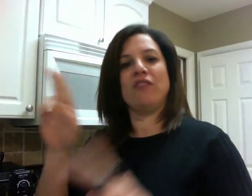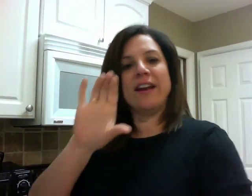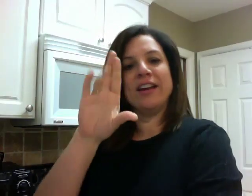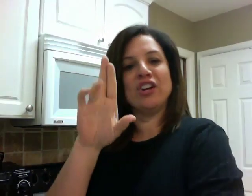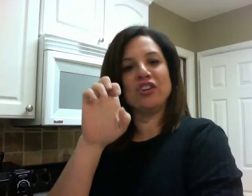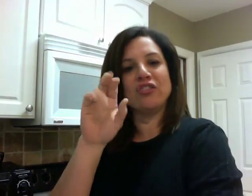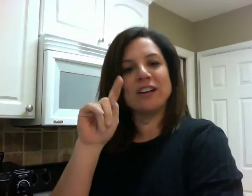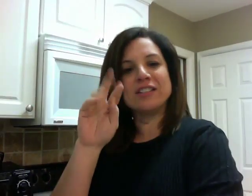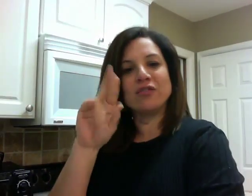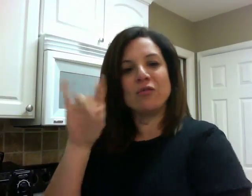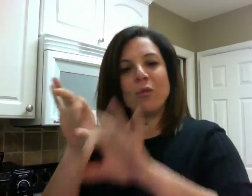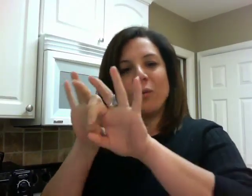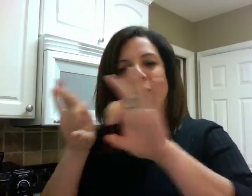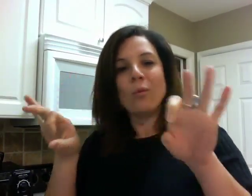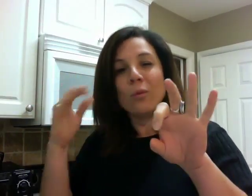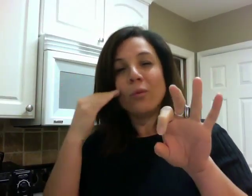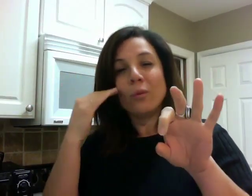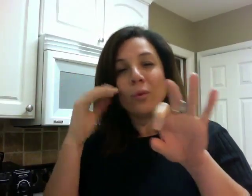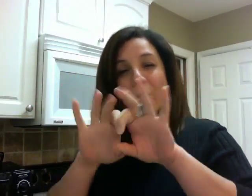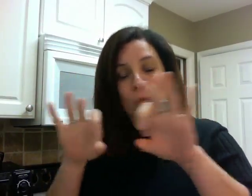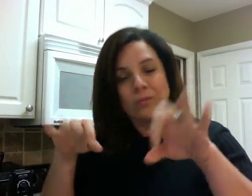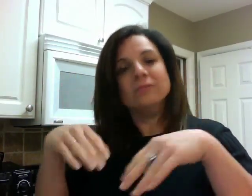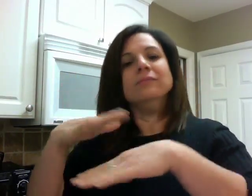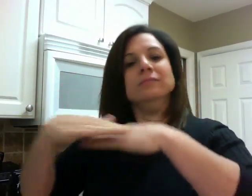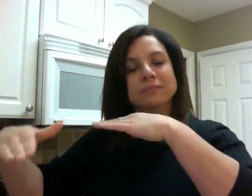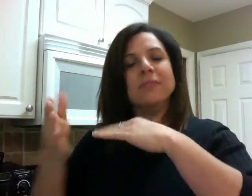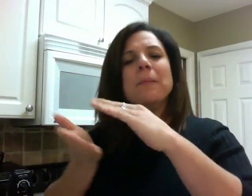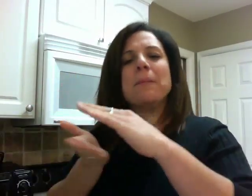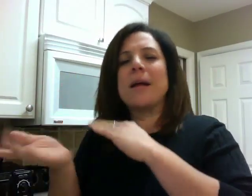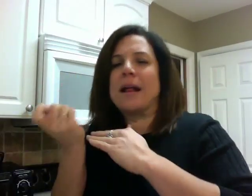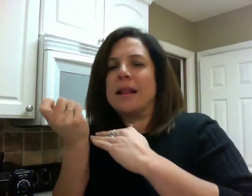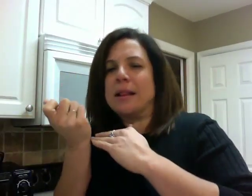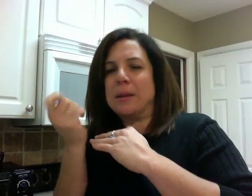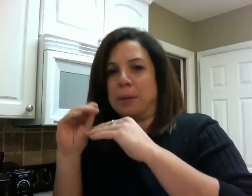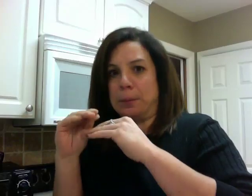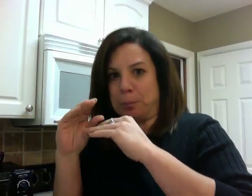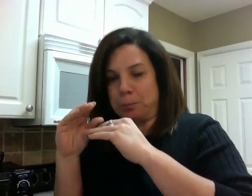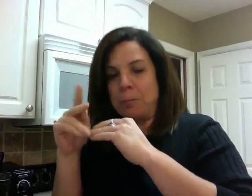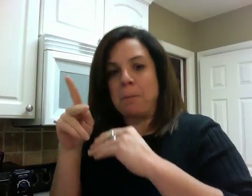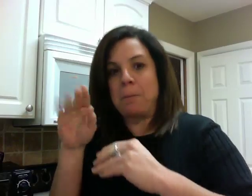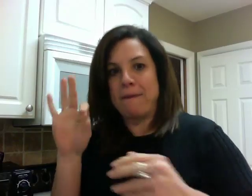Just mix in a bowl then add a cresent roll and bake for a short time until it is puffed